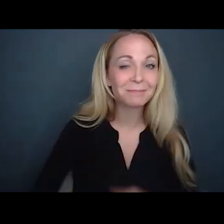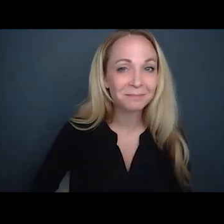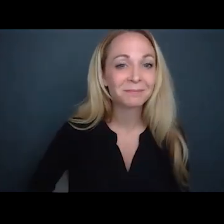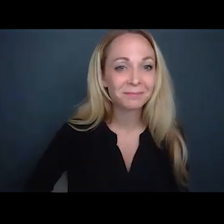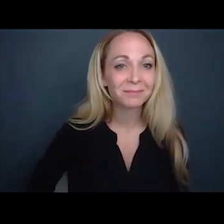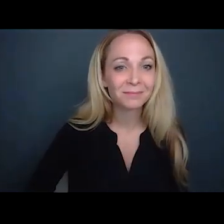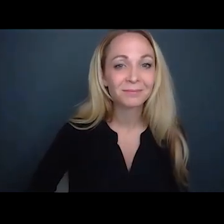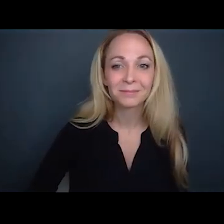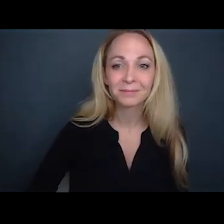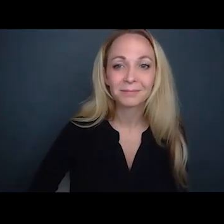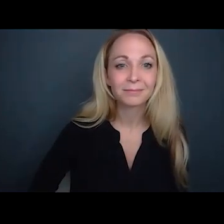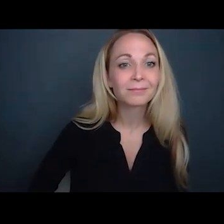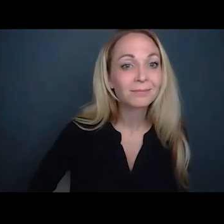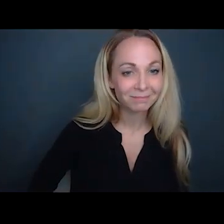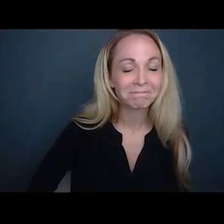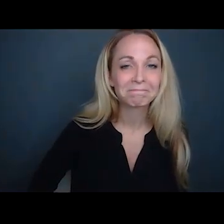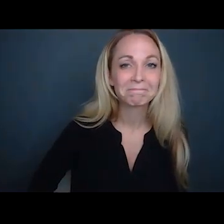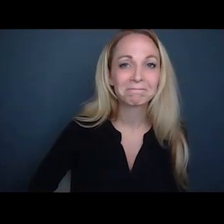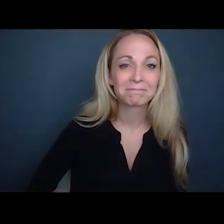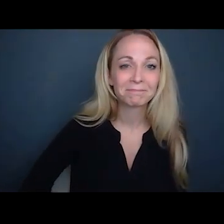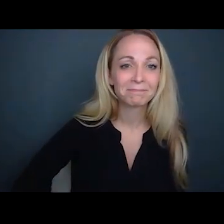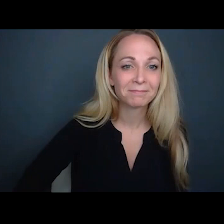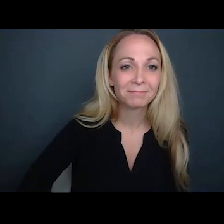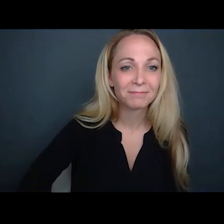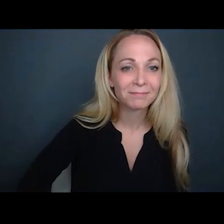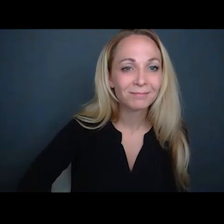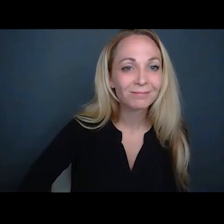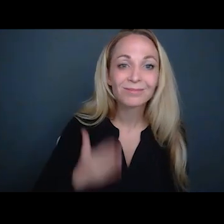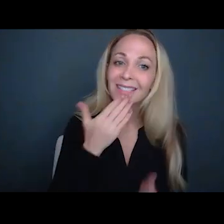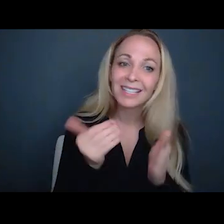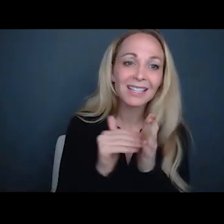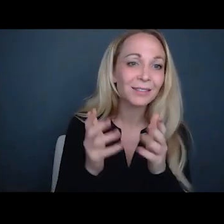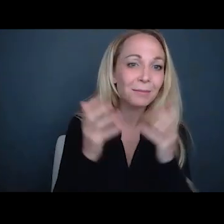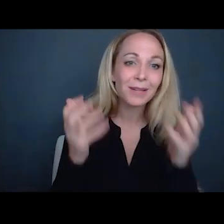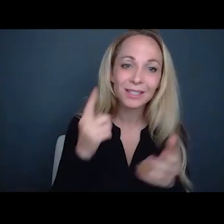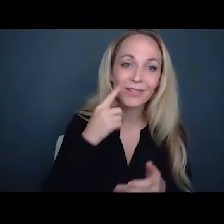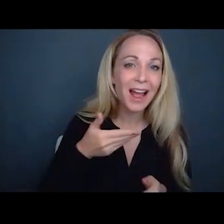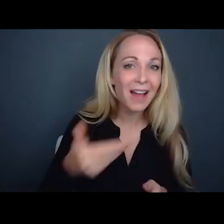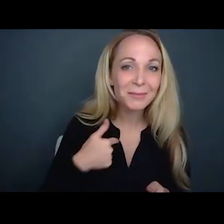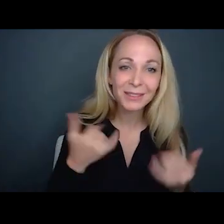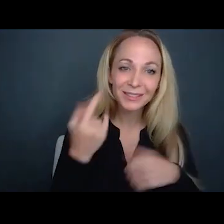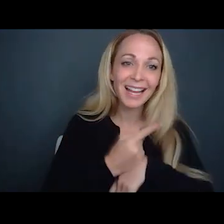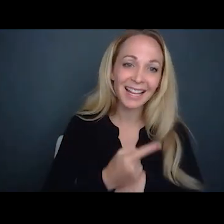this plaza. Next slide. Thanks, again, so much for having me today. Thank you.